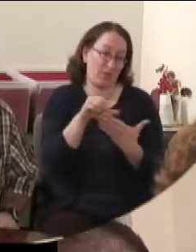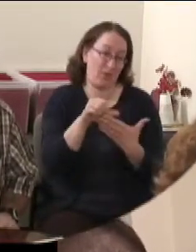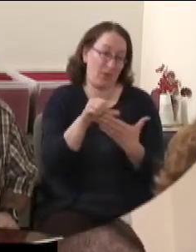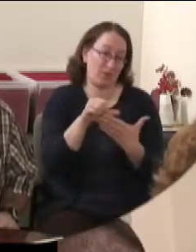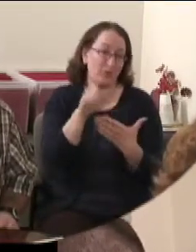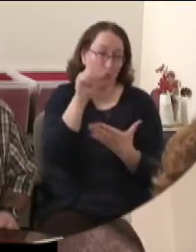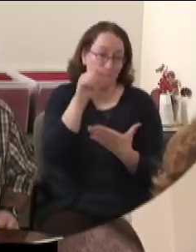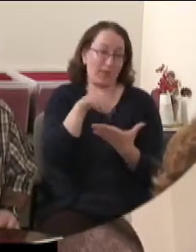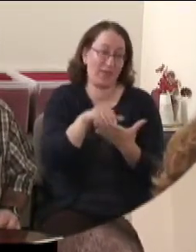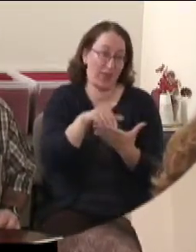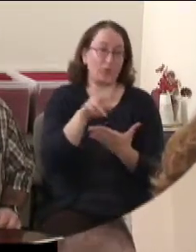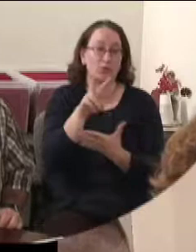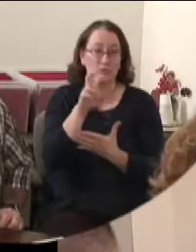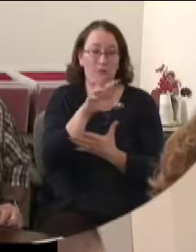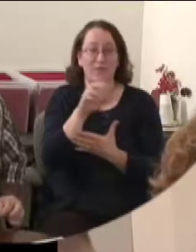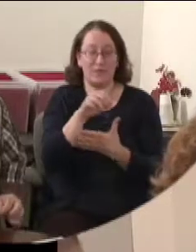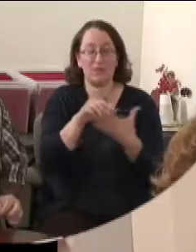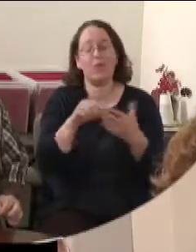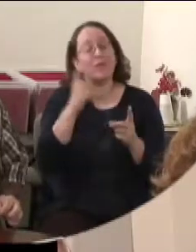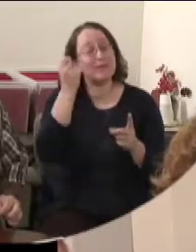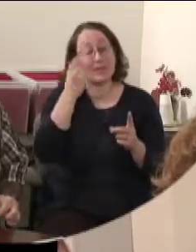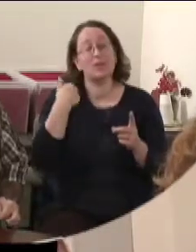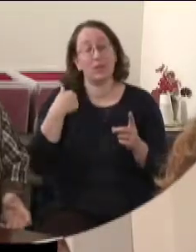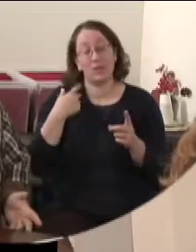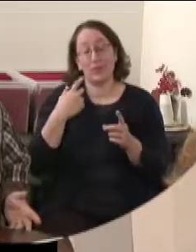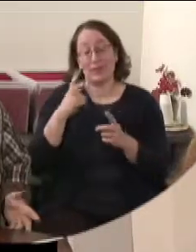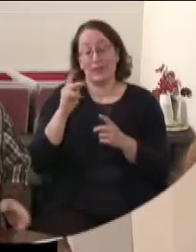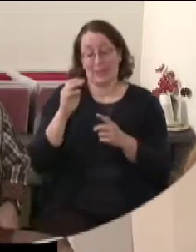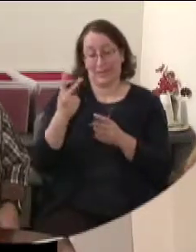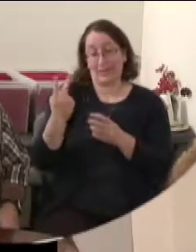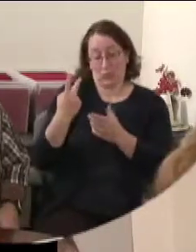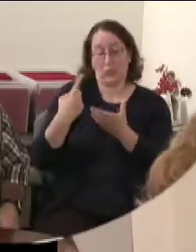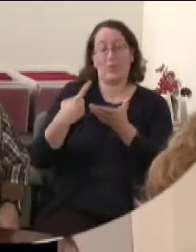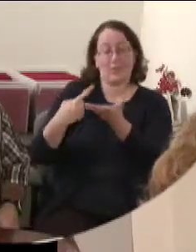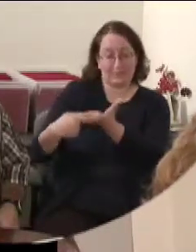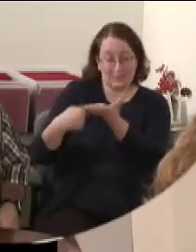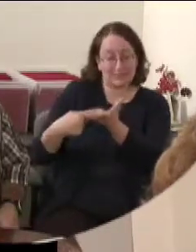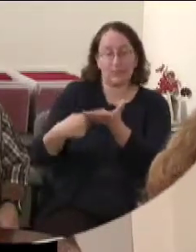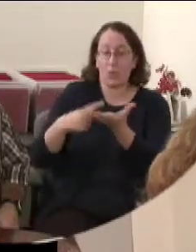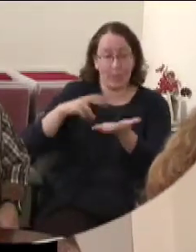And I discussed with her what that means,